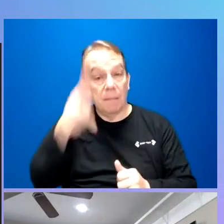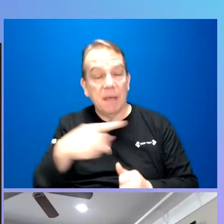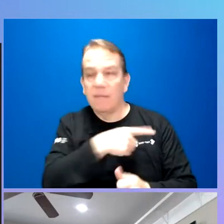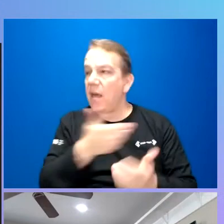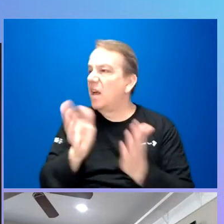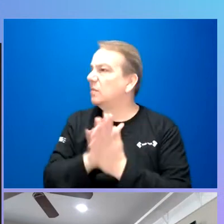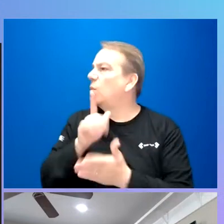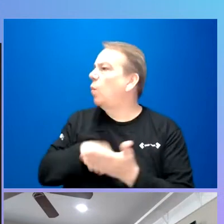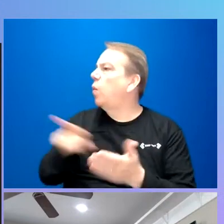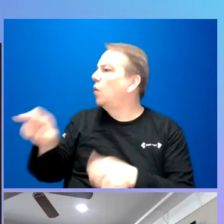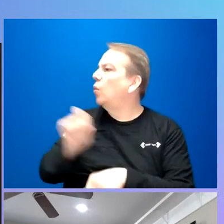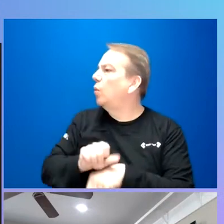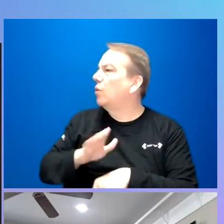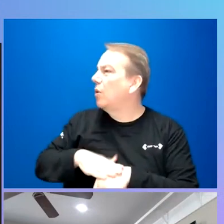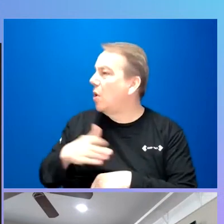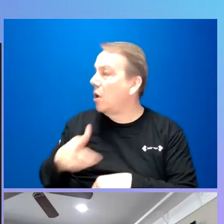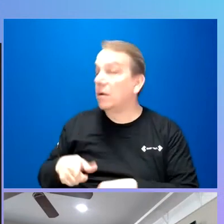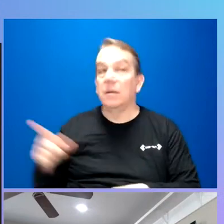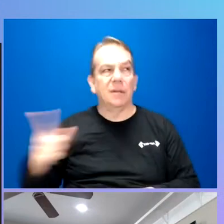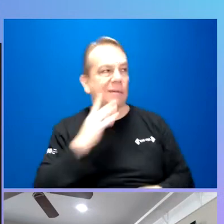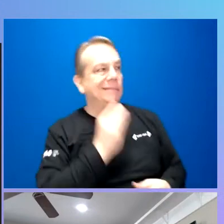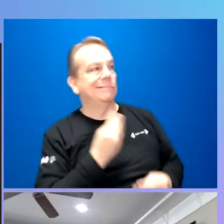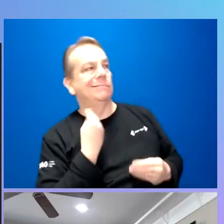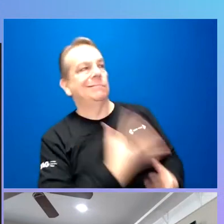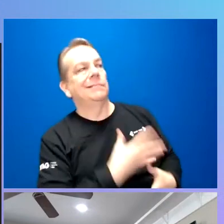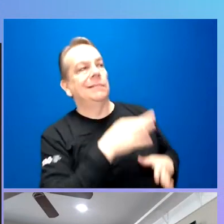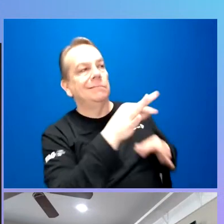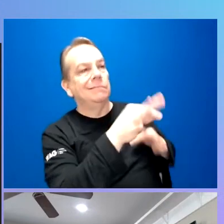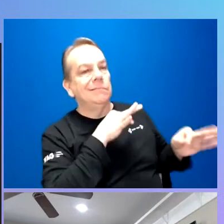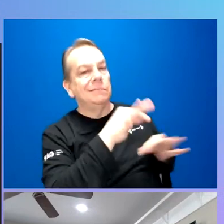working on. That's most important. So if you have those